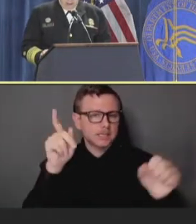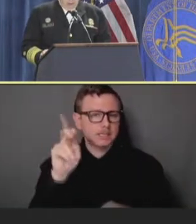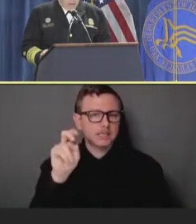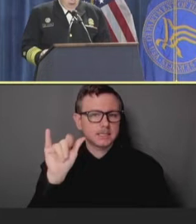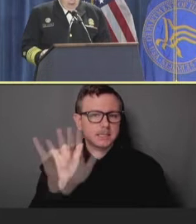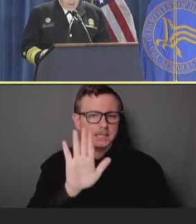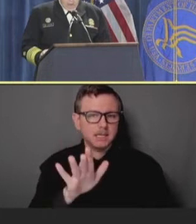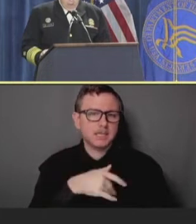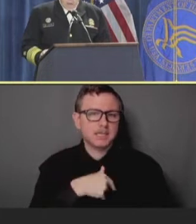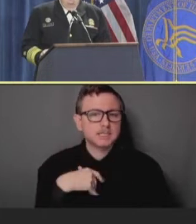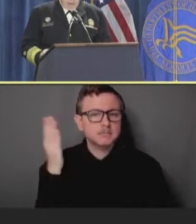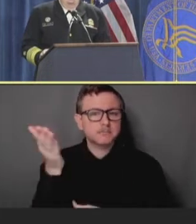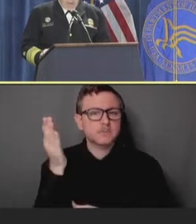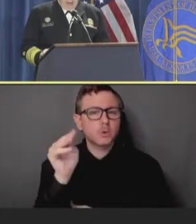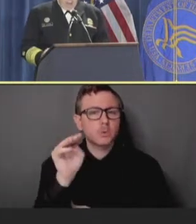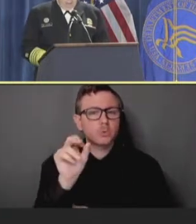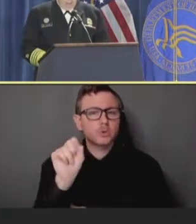to put a man on the moon and bringing him back.